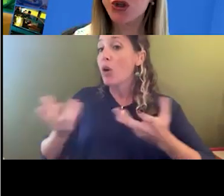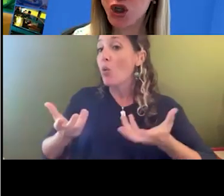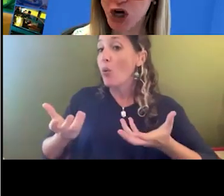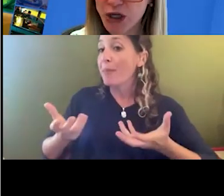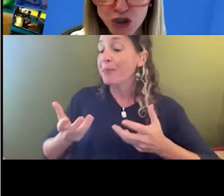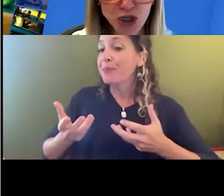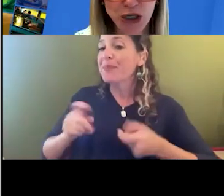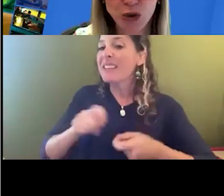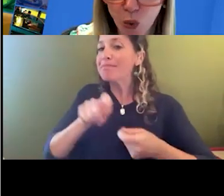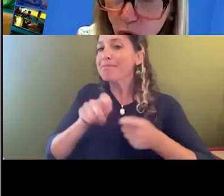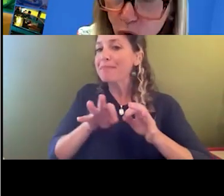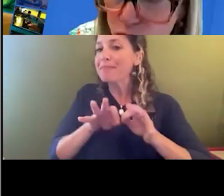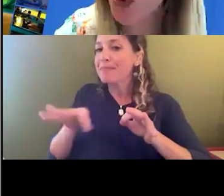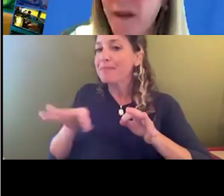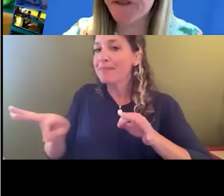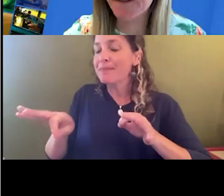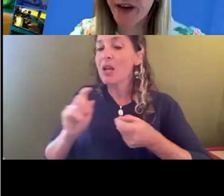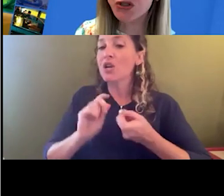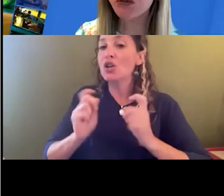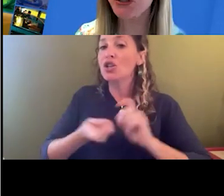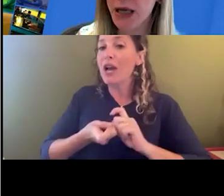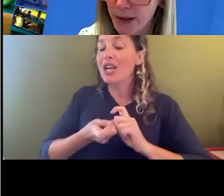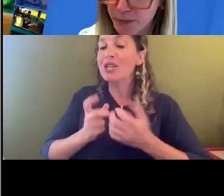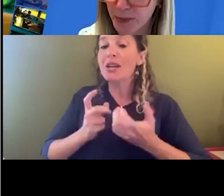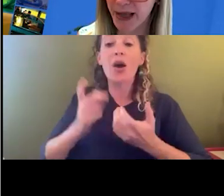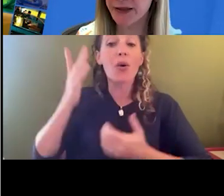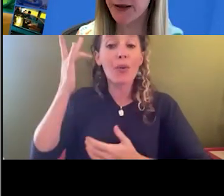changed in order to effectively implement